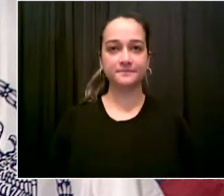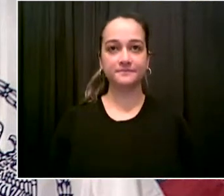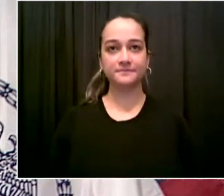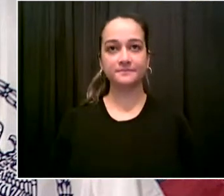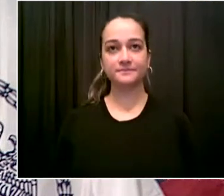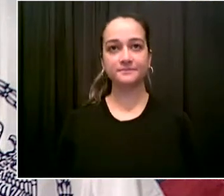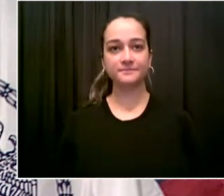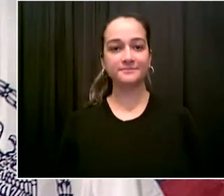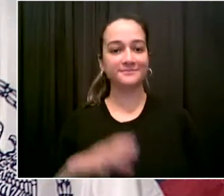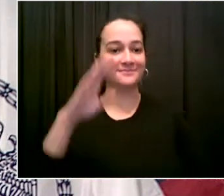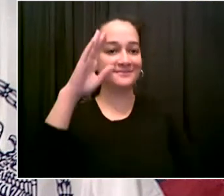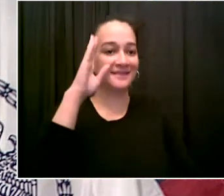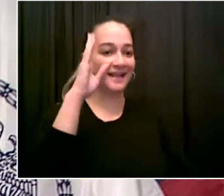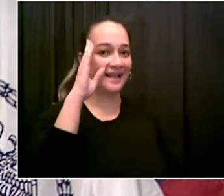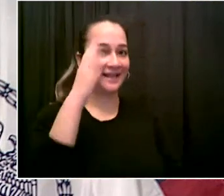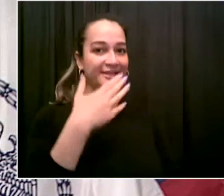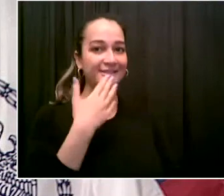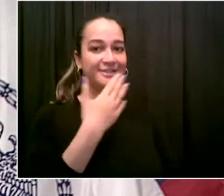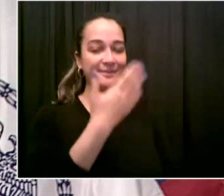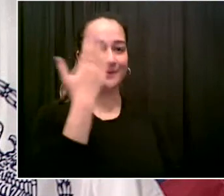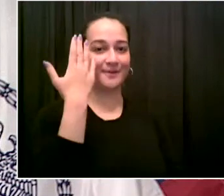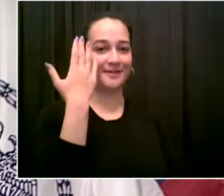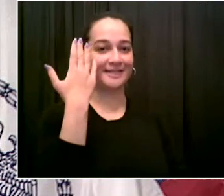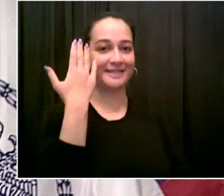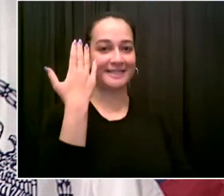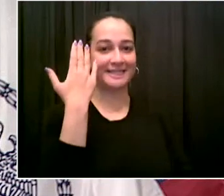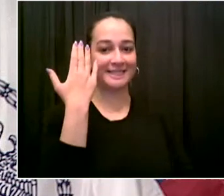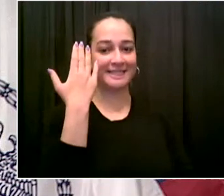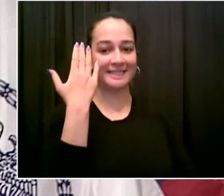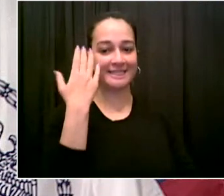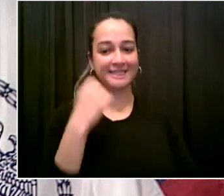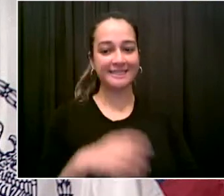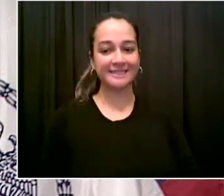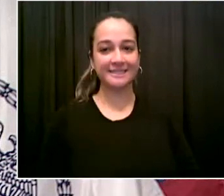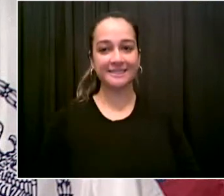TELEMUNDO 47.